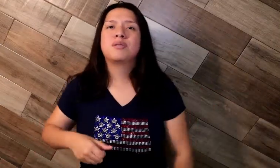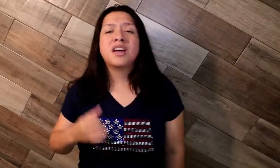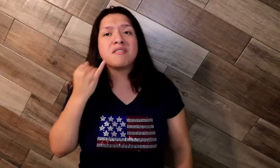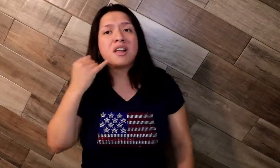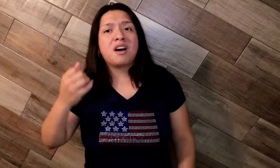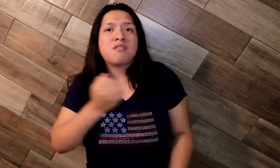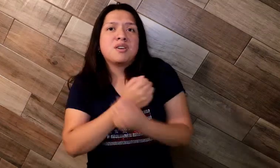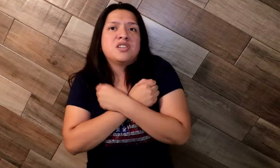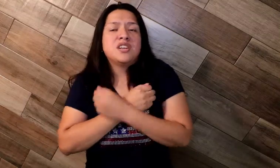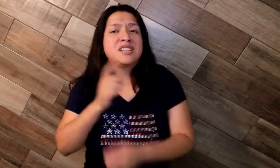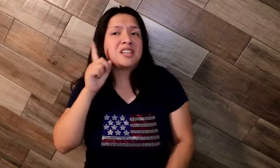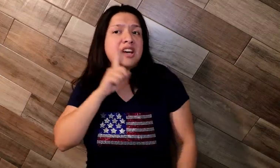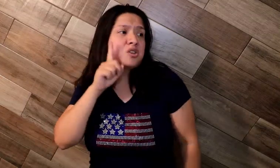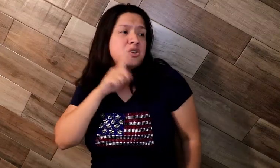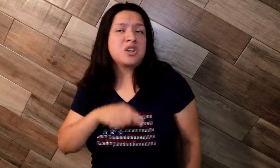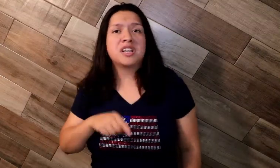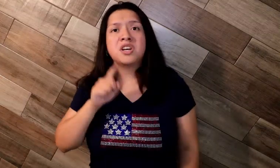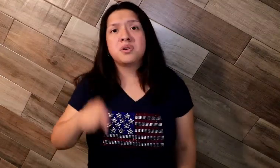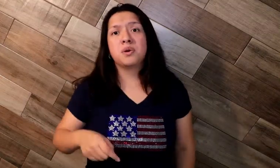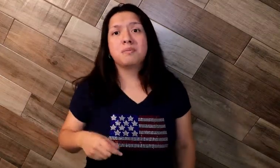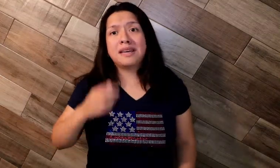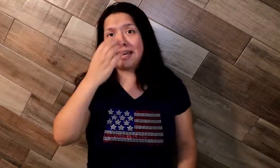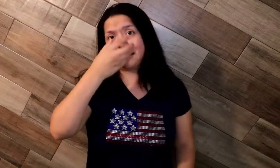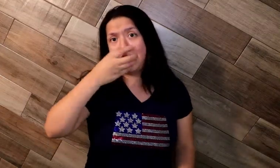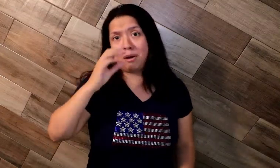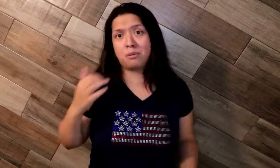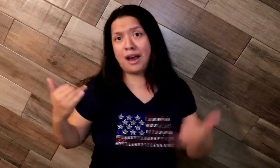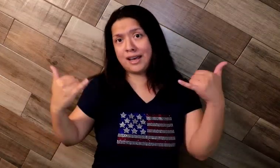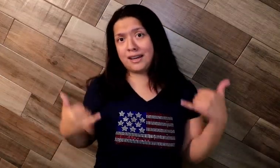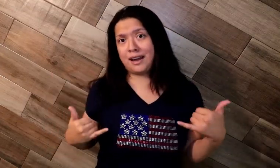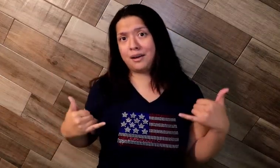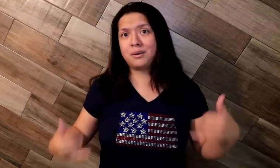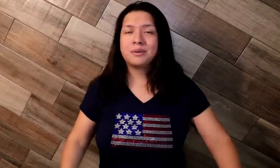And if our love was just a circus, you'd be a clown by now